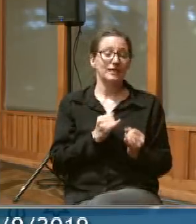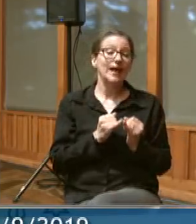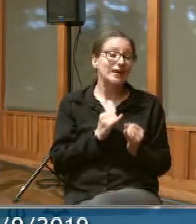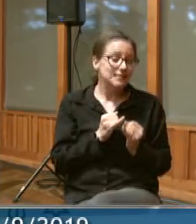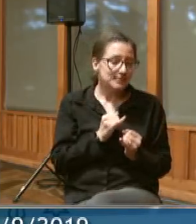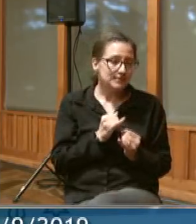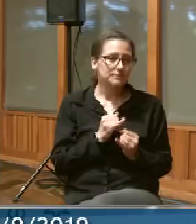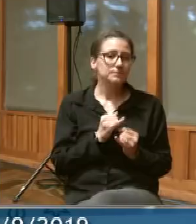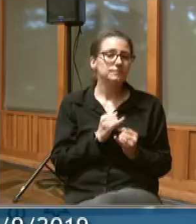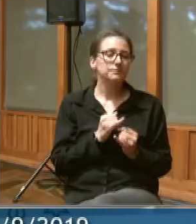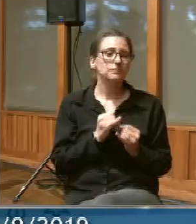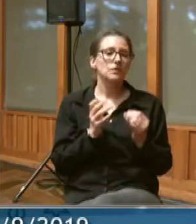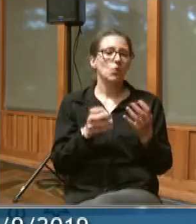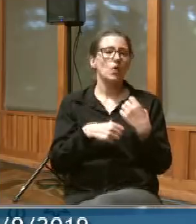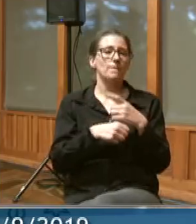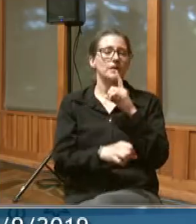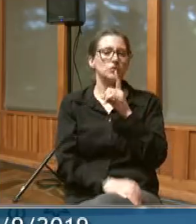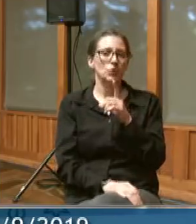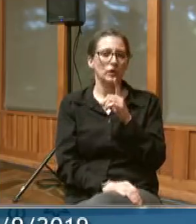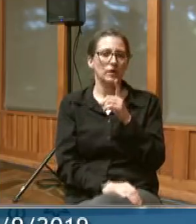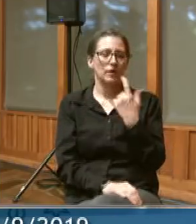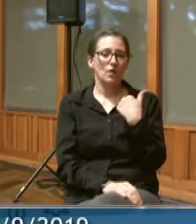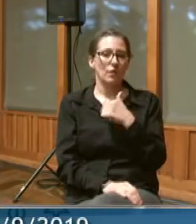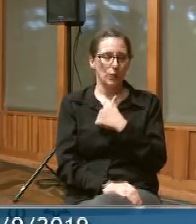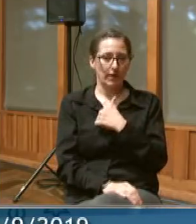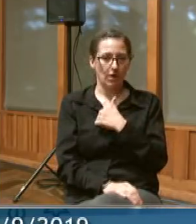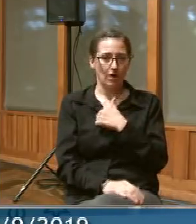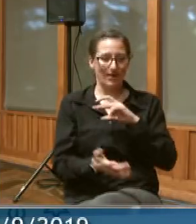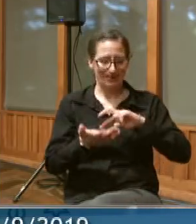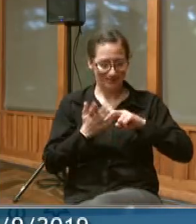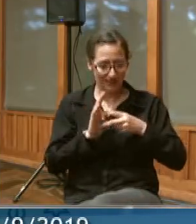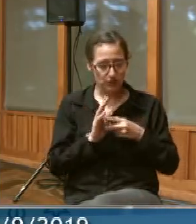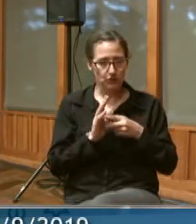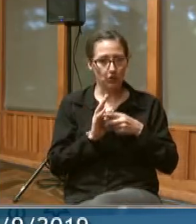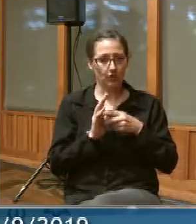ELECTIONS ITS FULLY FUNDED AND OPERATIONAL. THAT'S KEY TO OUR DEMOCRACY. LAST BUT NOT LEAST, I WANT TO